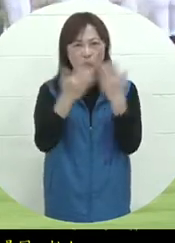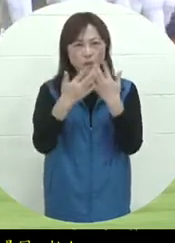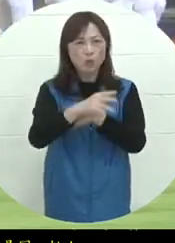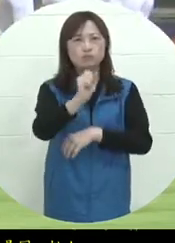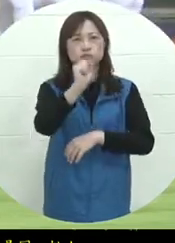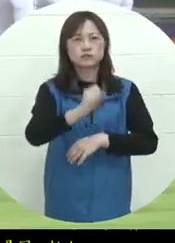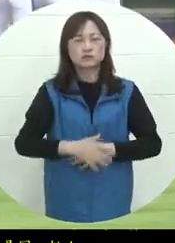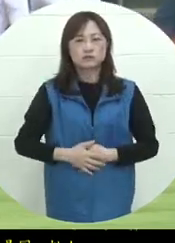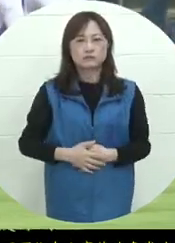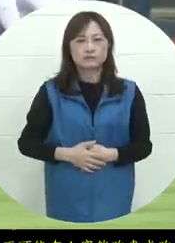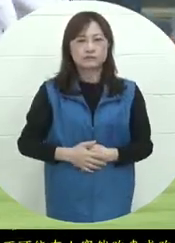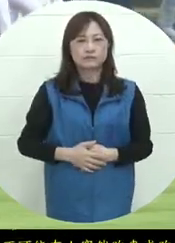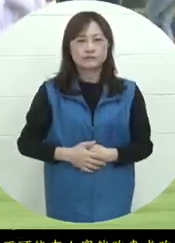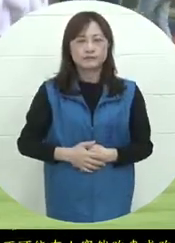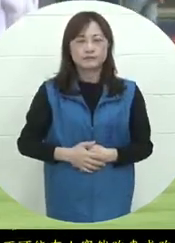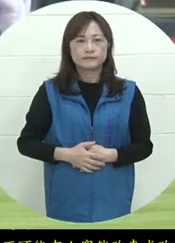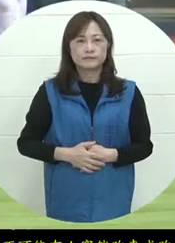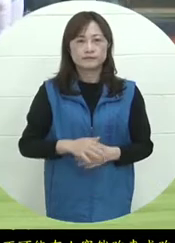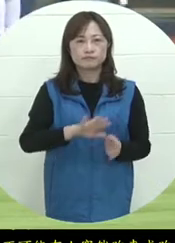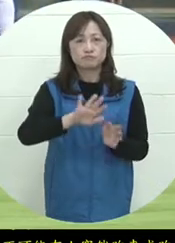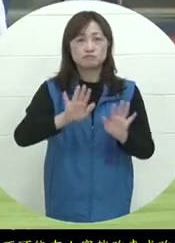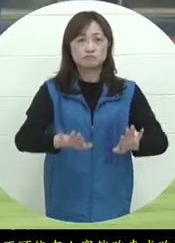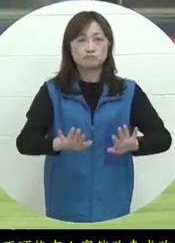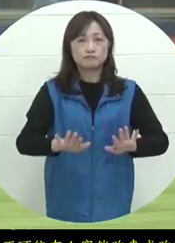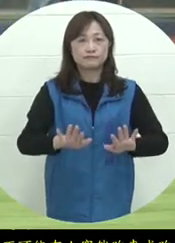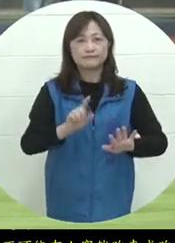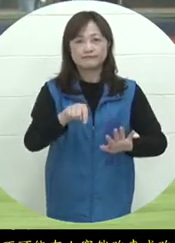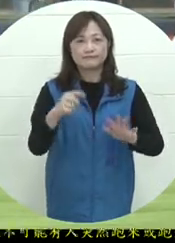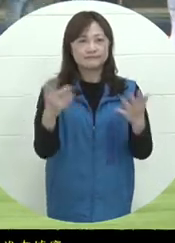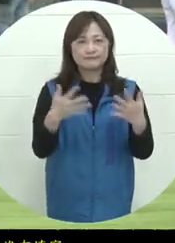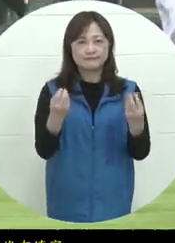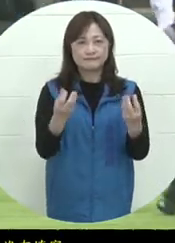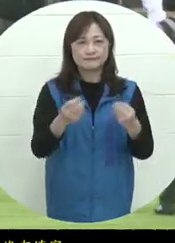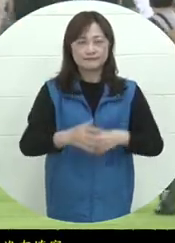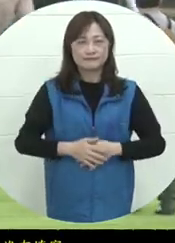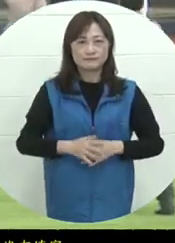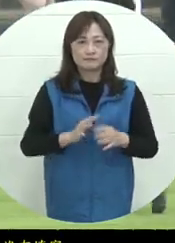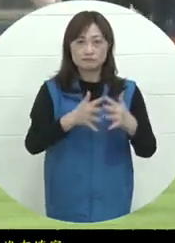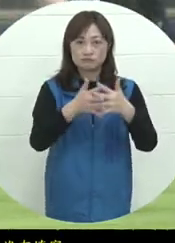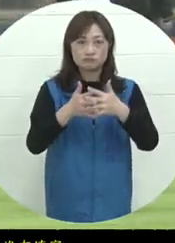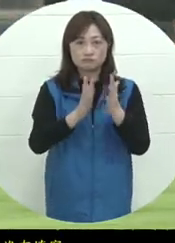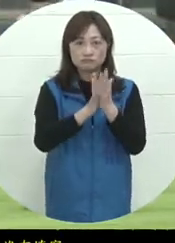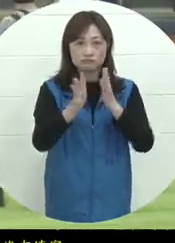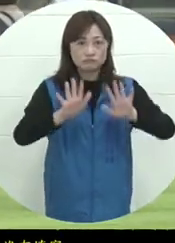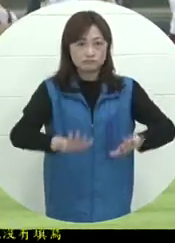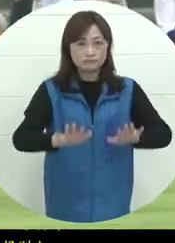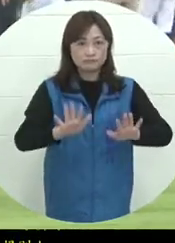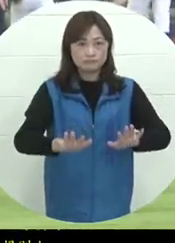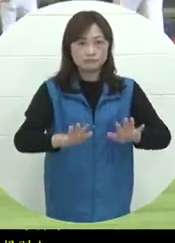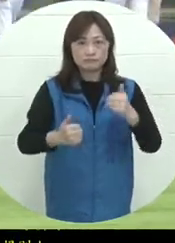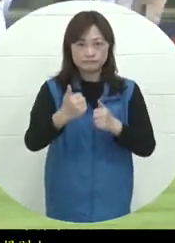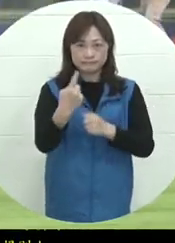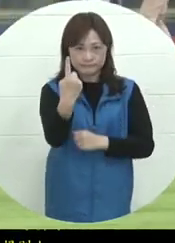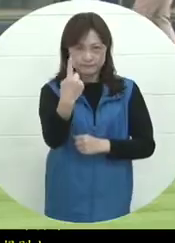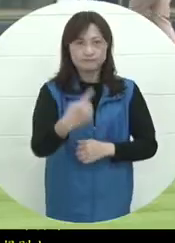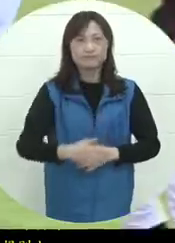If we talk about it today, there will be no such problem . Redan from the United States will only play in one game today. He will have to play two games today.